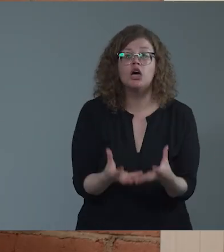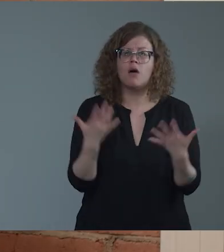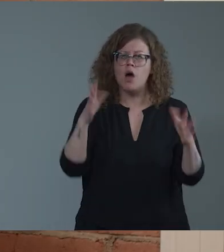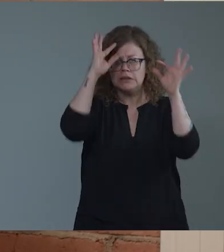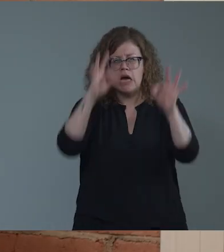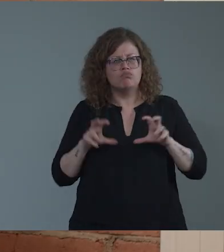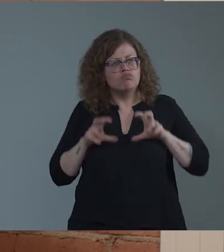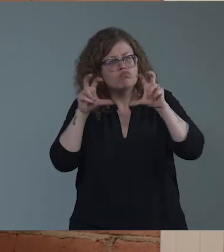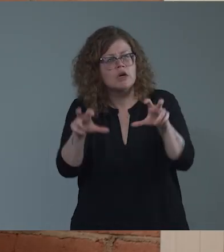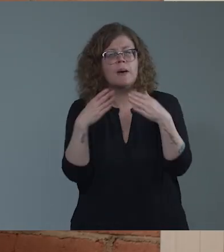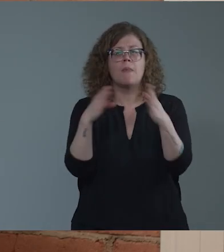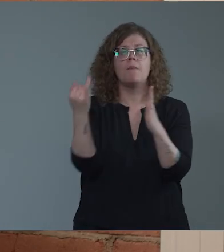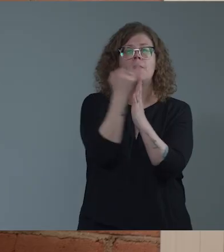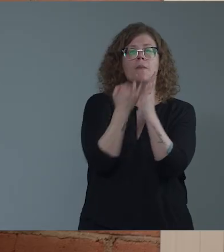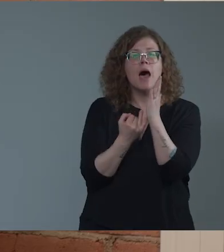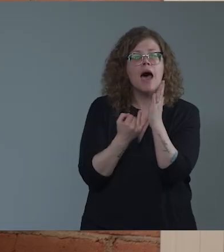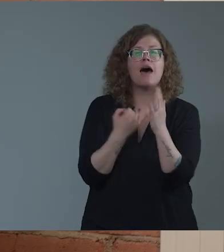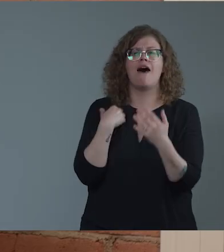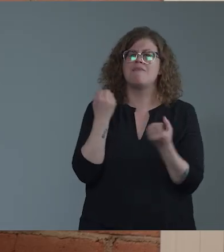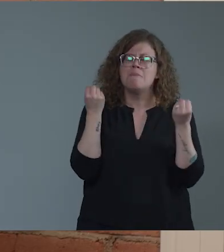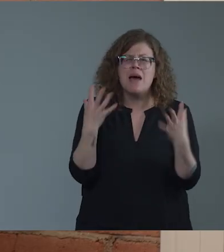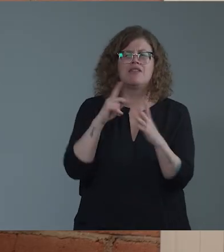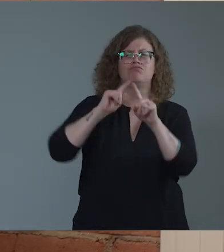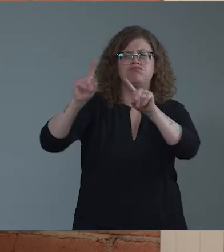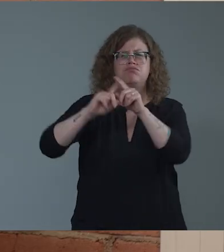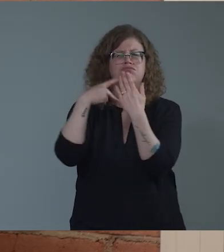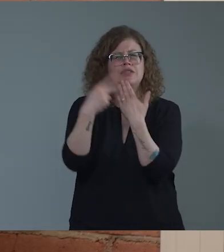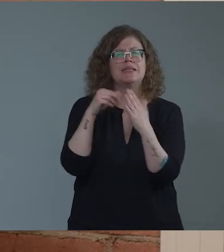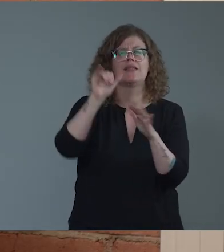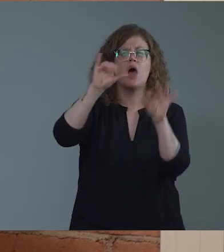placemaking, tourism, investment in the local economy, community building,